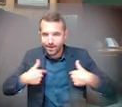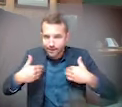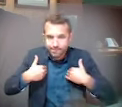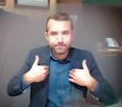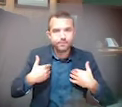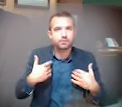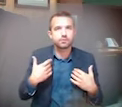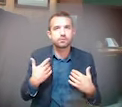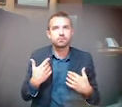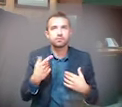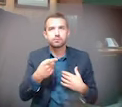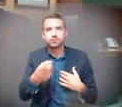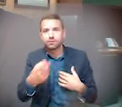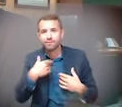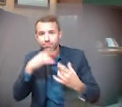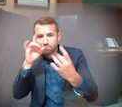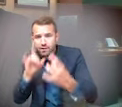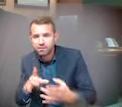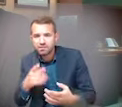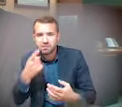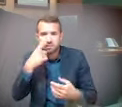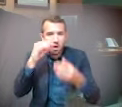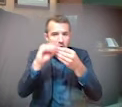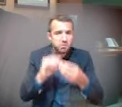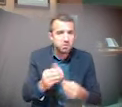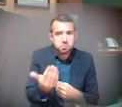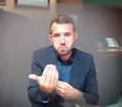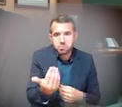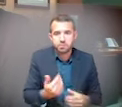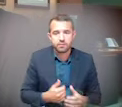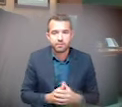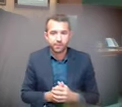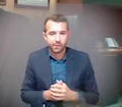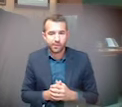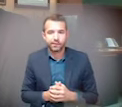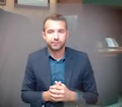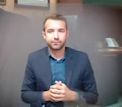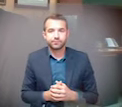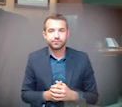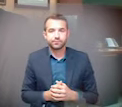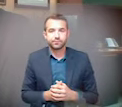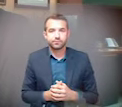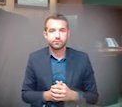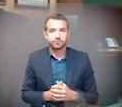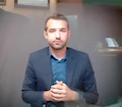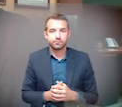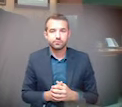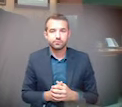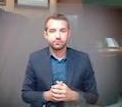Any comments or response to that? LeDerick: So the first one is just in the book that I co-authored